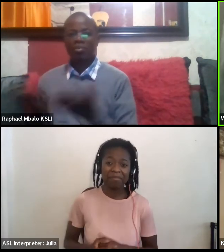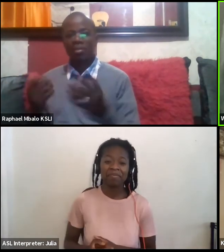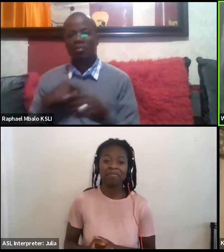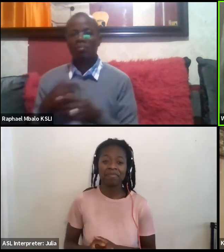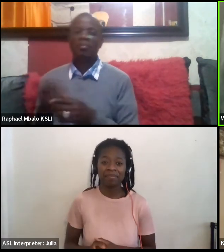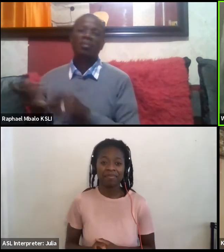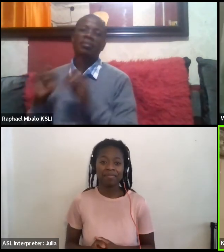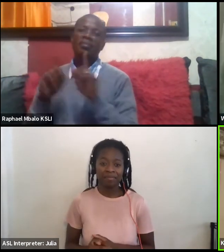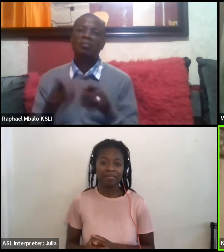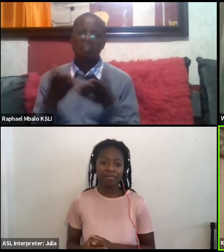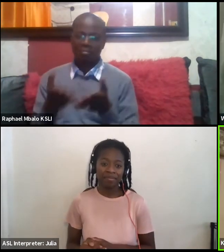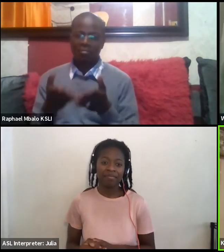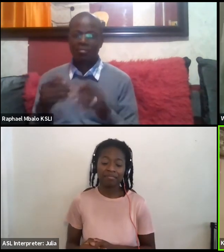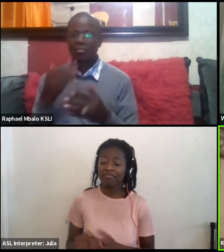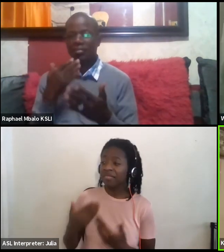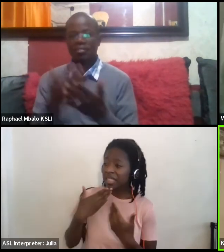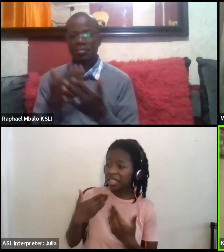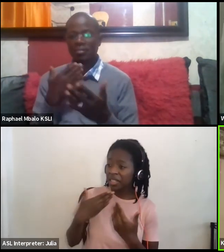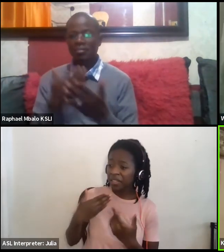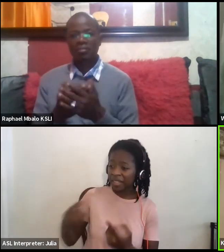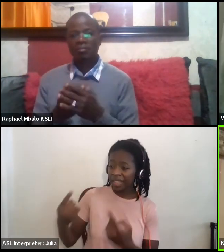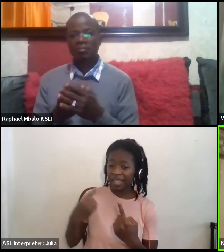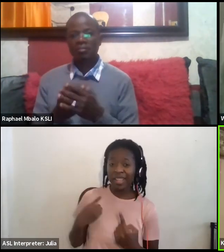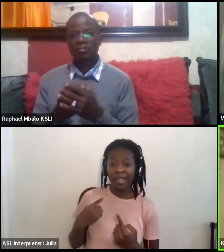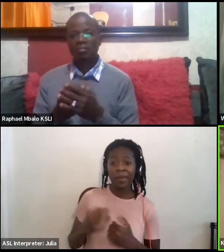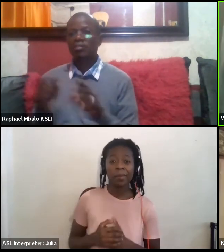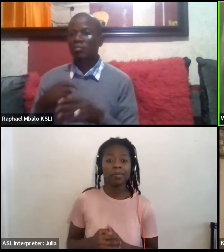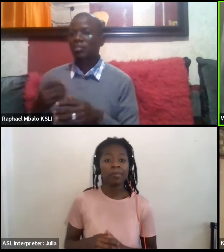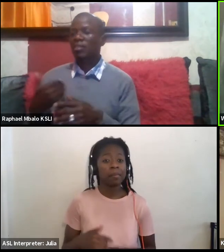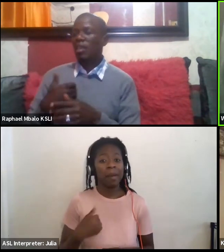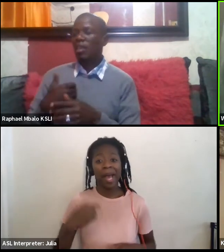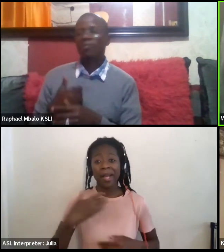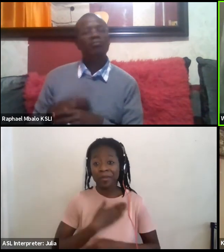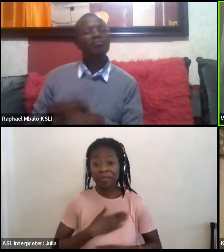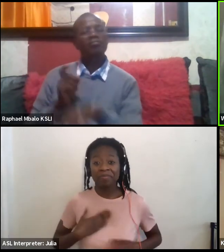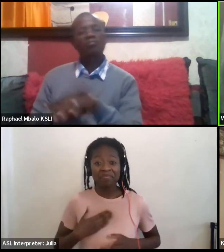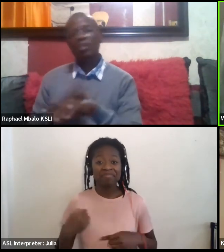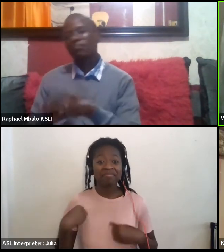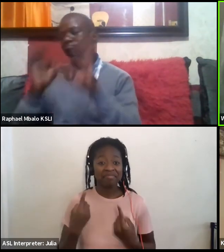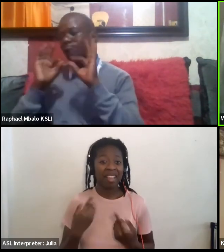Well, it was brilliant. Thank you. I've had a lovely time and thank you for the conversation.